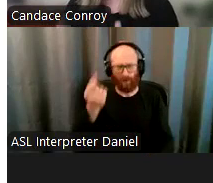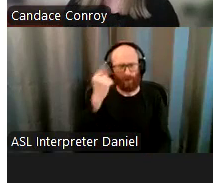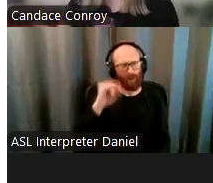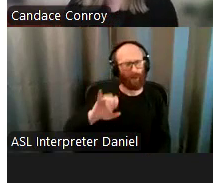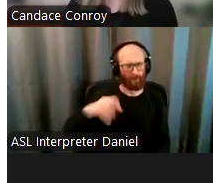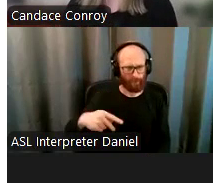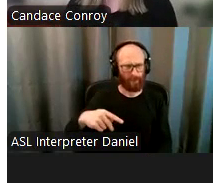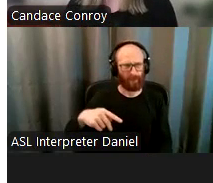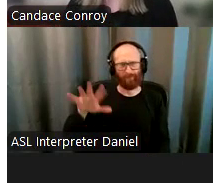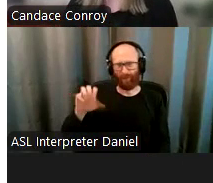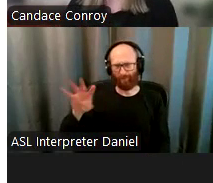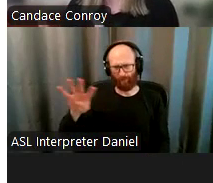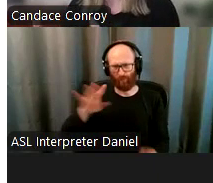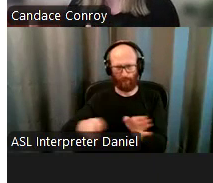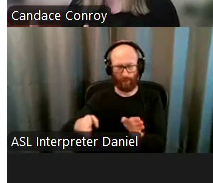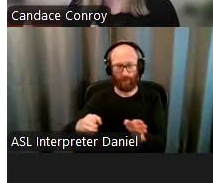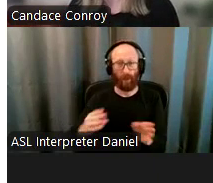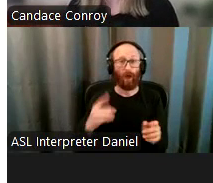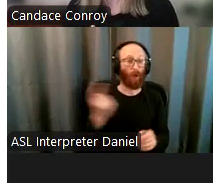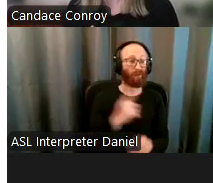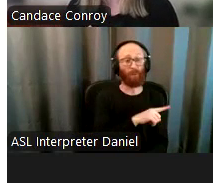that we're always going to revert back to. Hey, check in and partner you know,